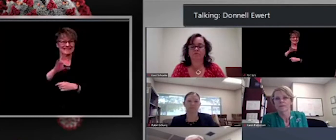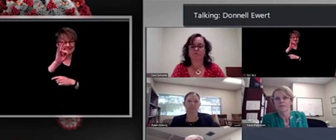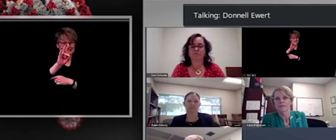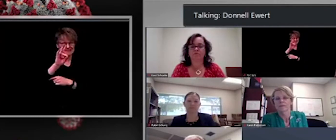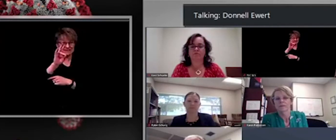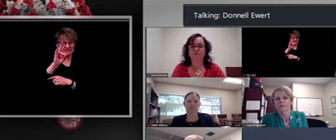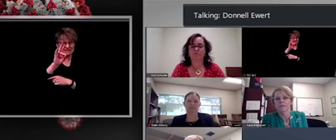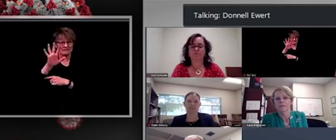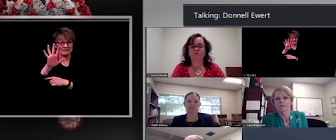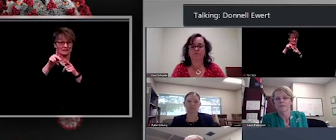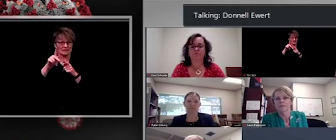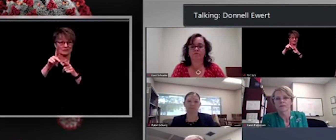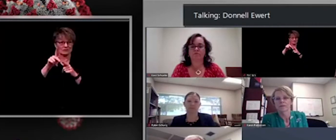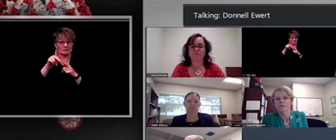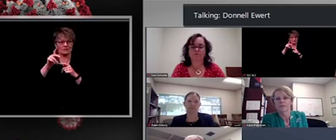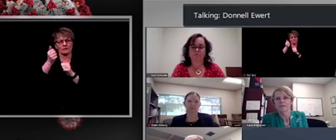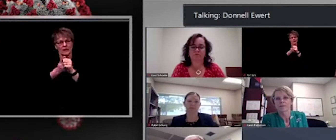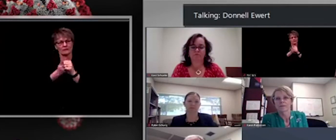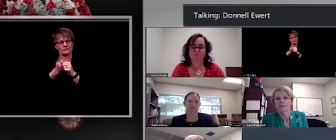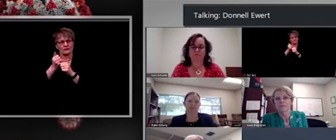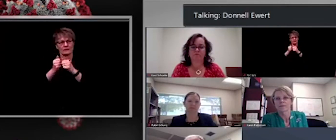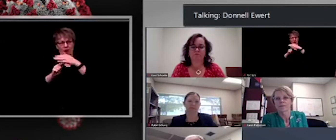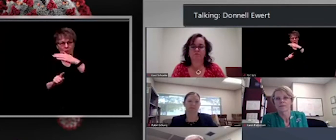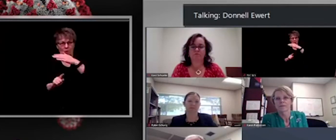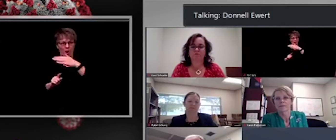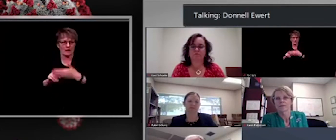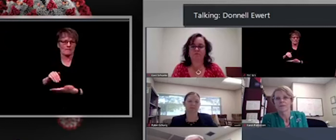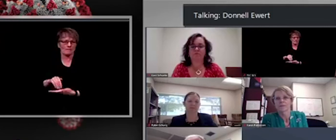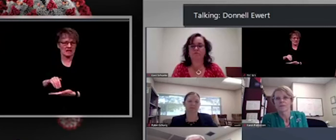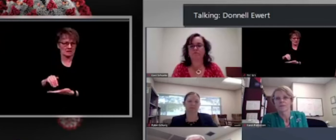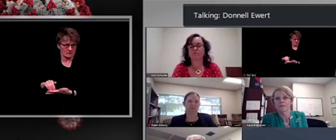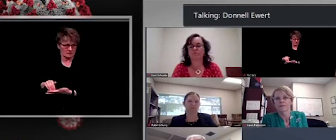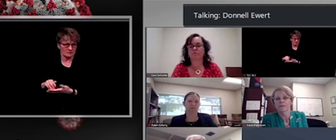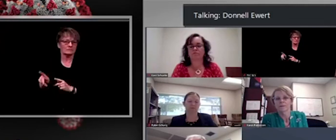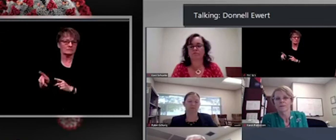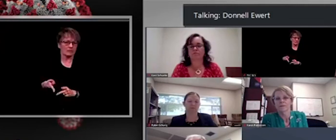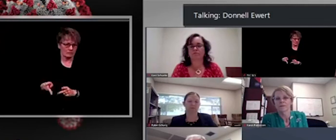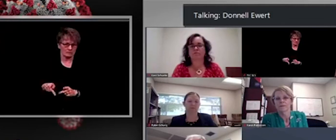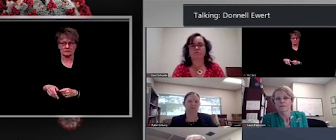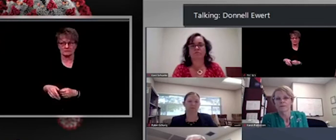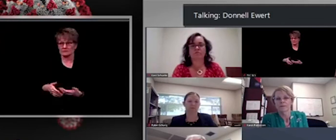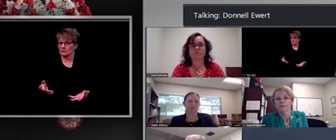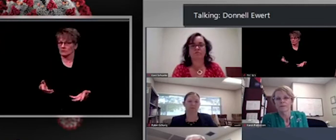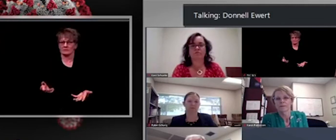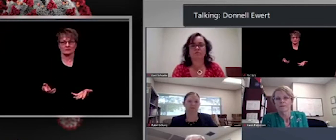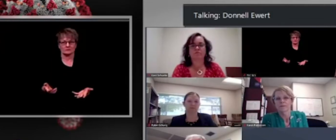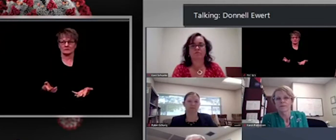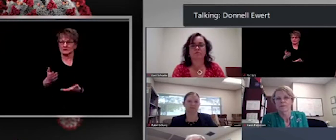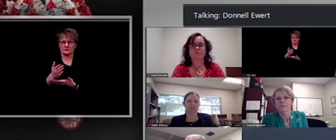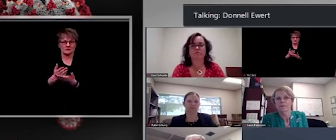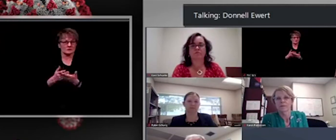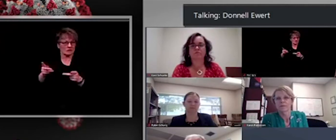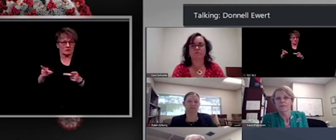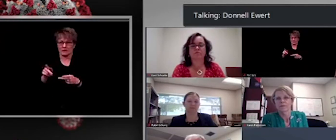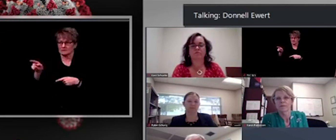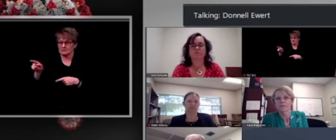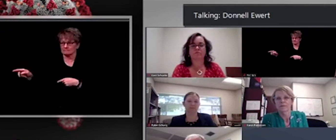can see the rates in some of these other places that are not taking community mitigation strategy